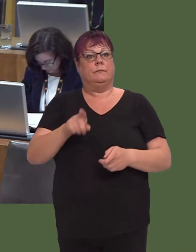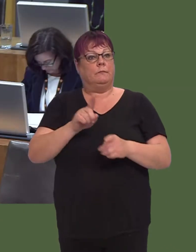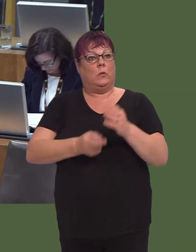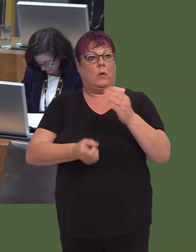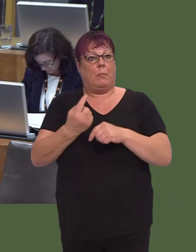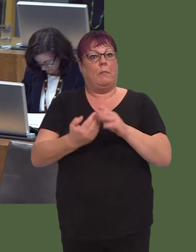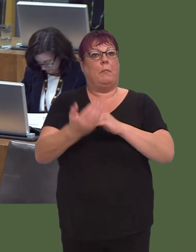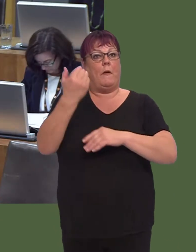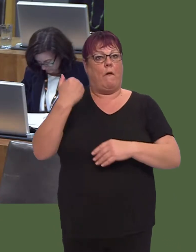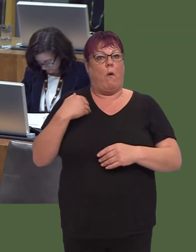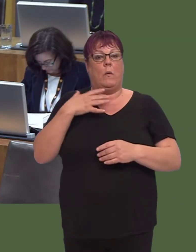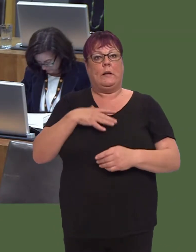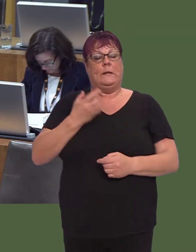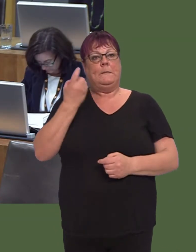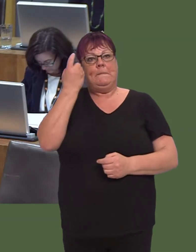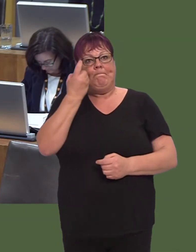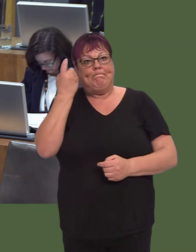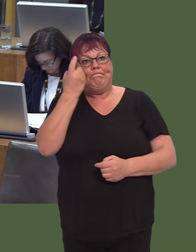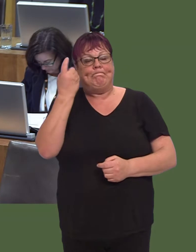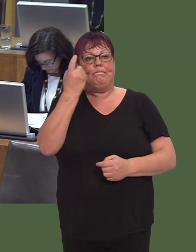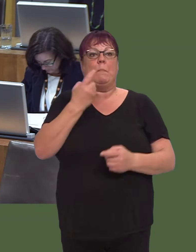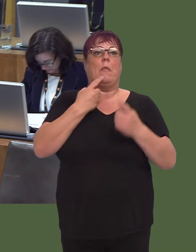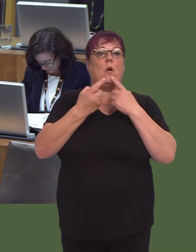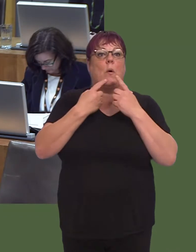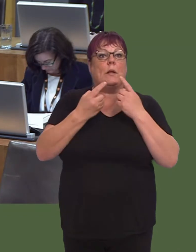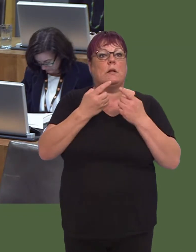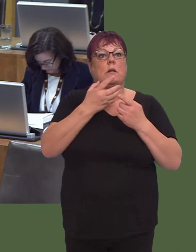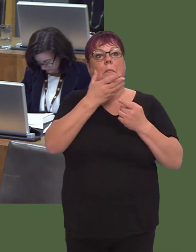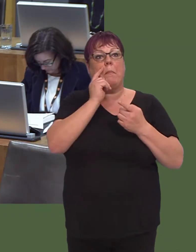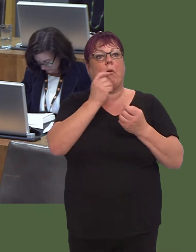Of course, as happened last time around, there will be full consideration given to the comments